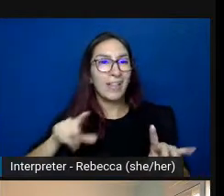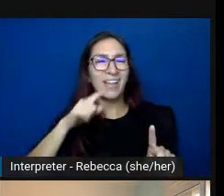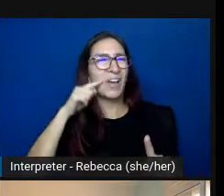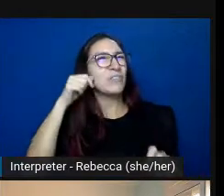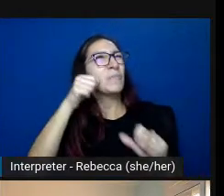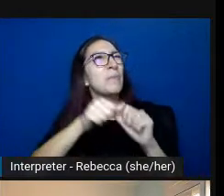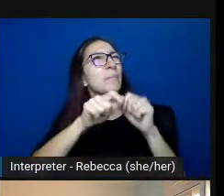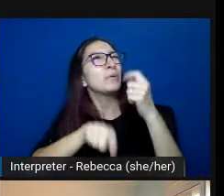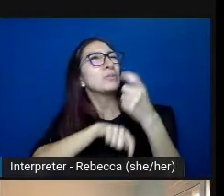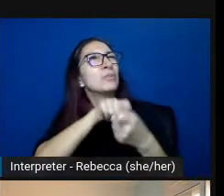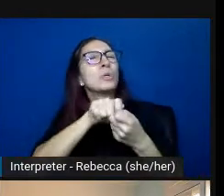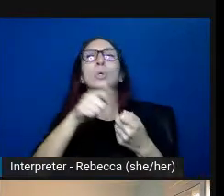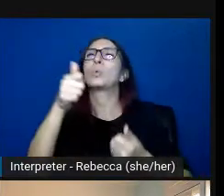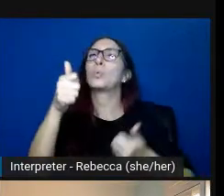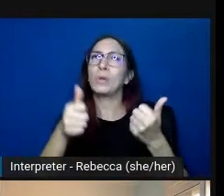of the systems website in